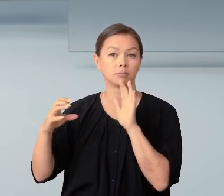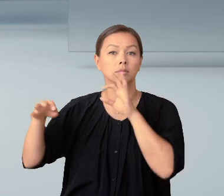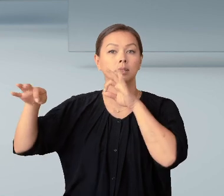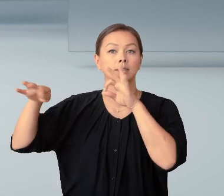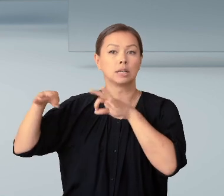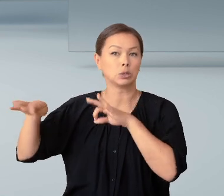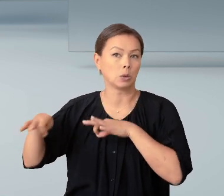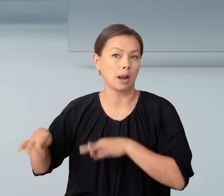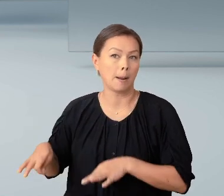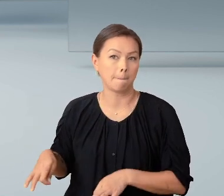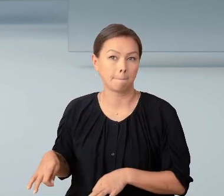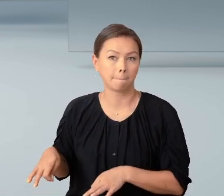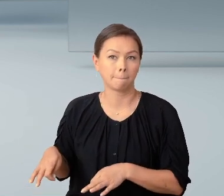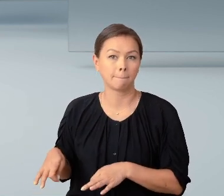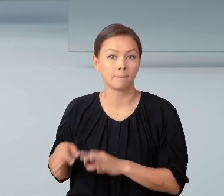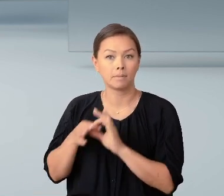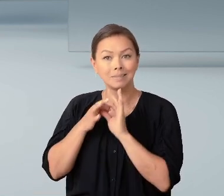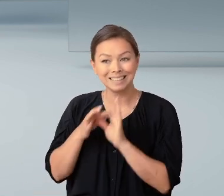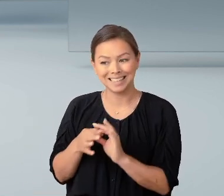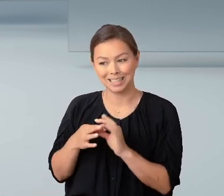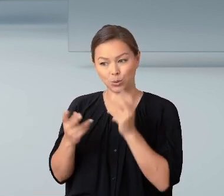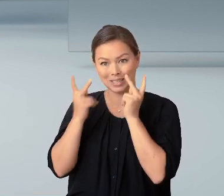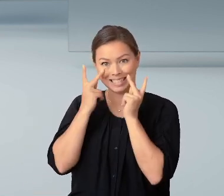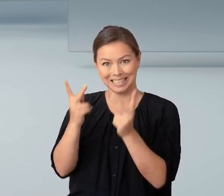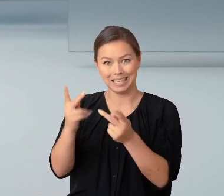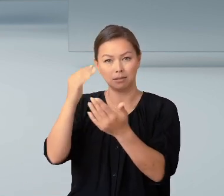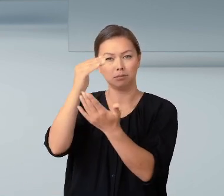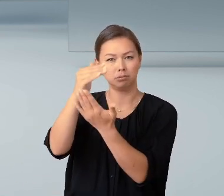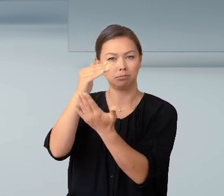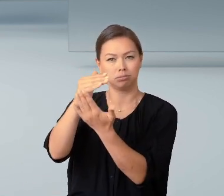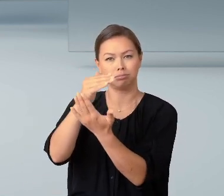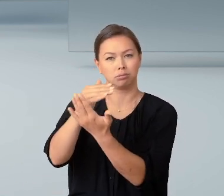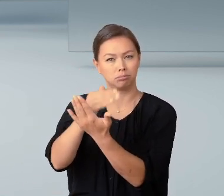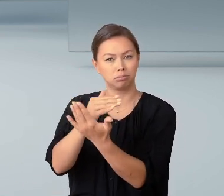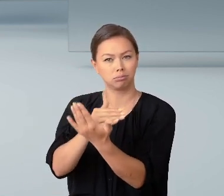the actual attributes that are listed. So you can see here that